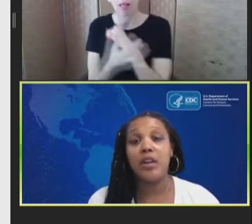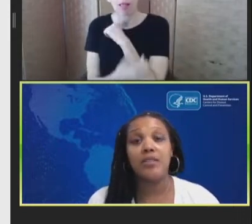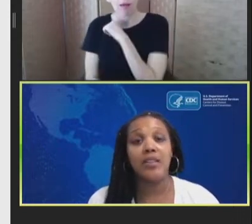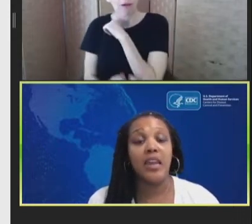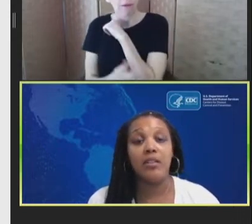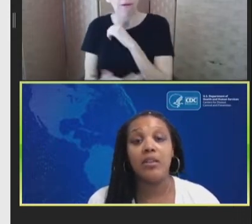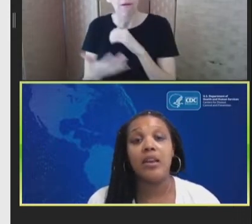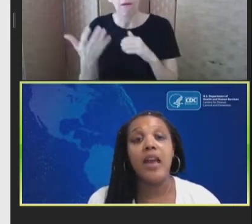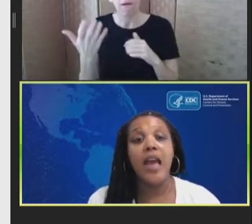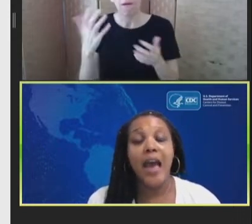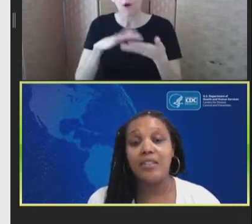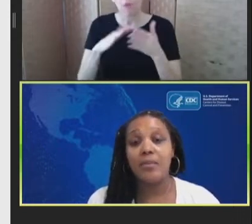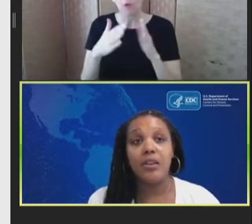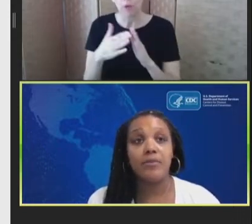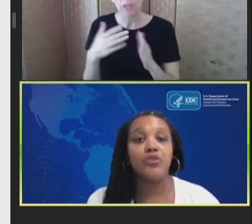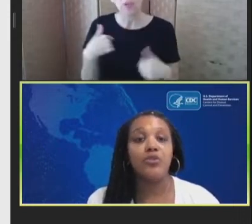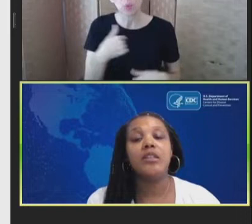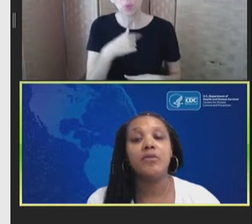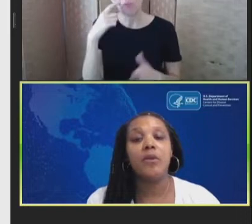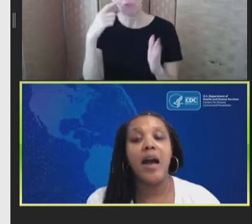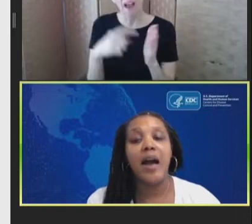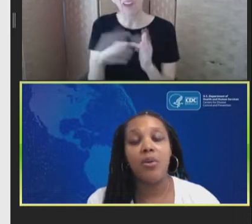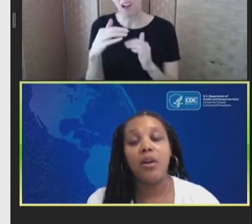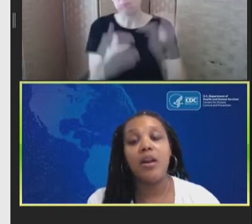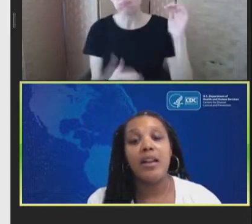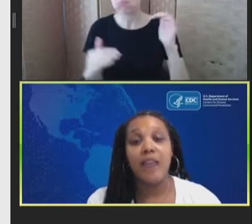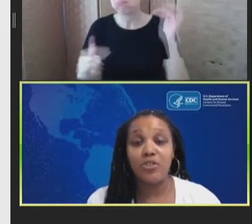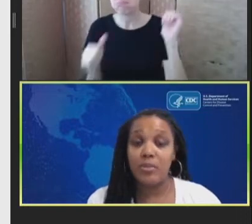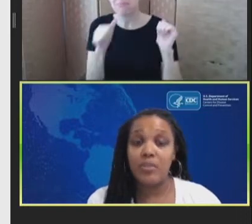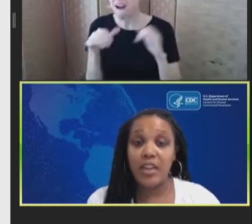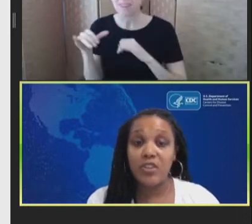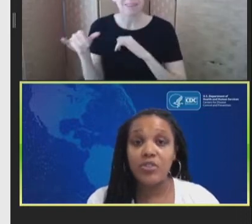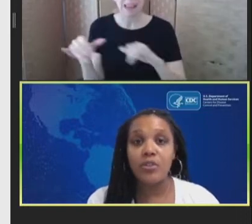You know, in taking a look at some of the different trends from our national immunization